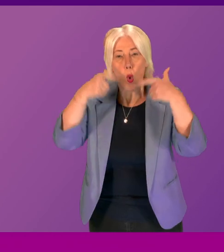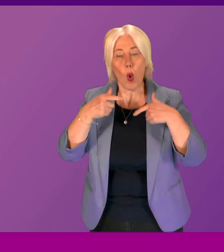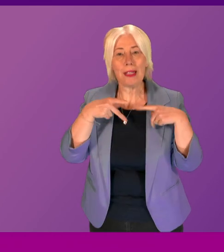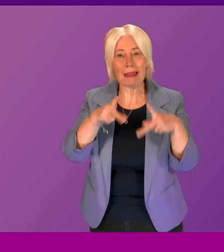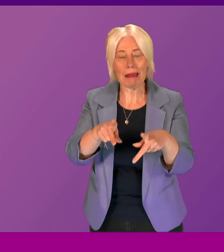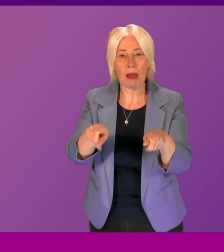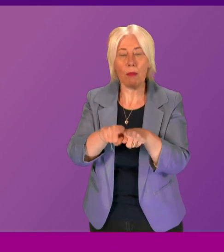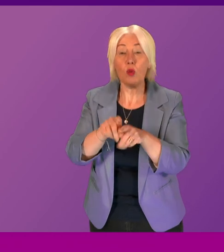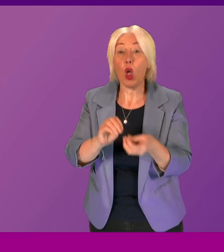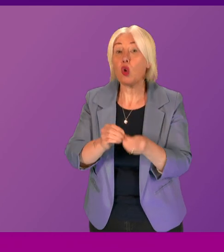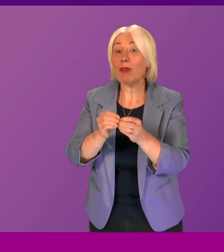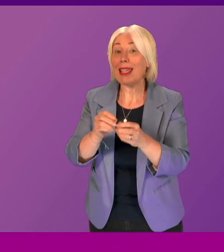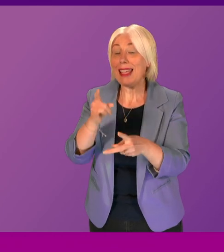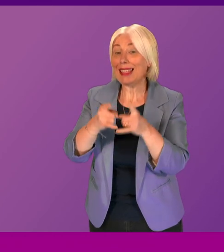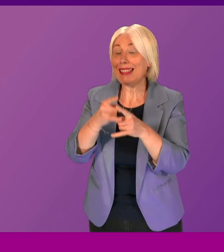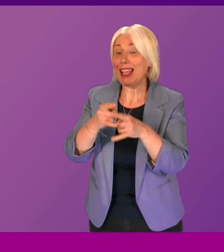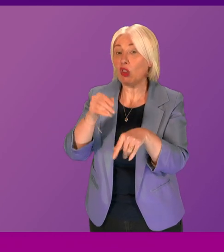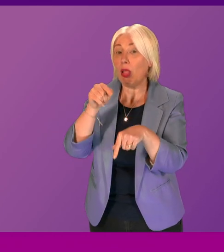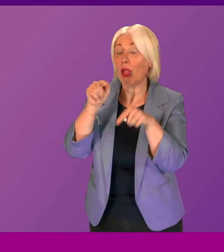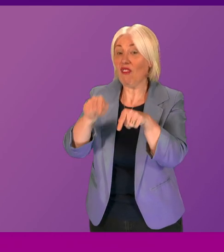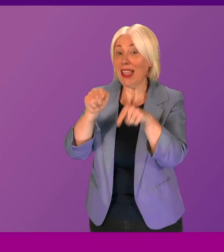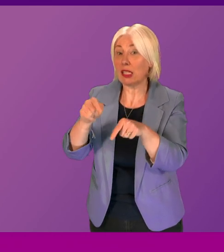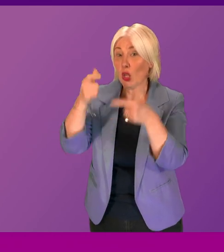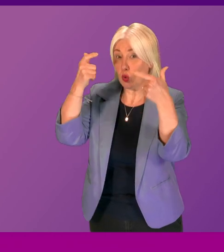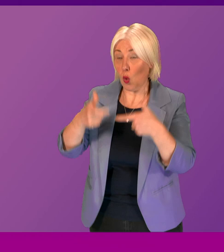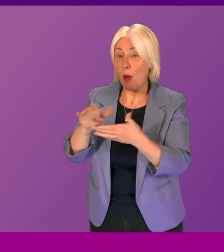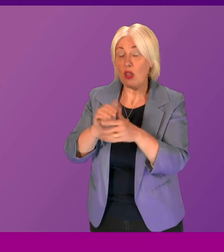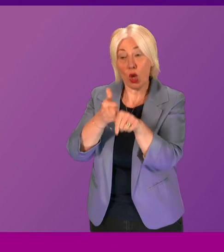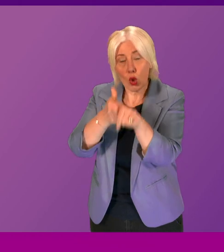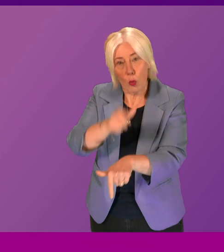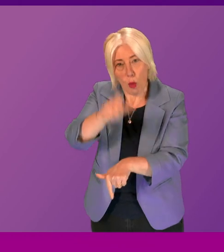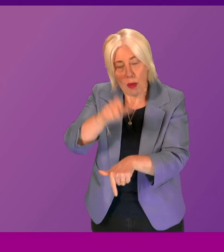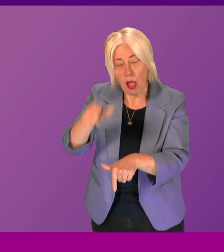offences court, that we can embed a culture that supports victims and survivors of sexual